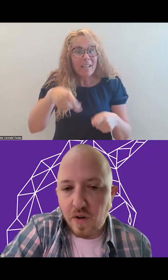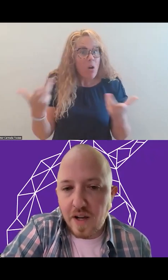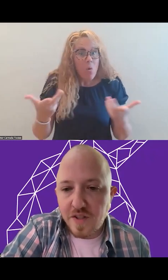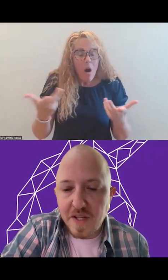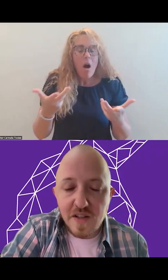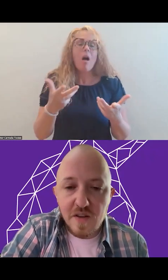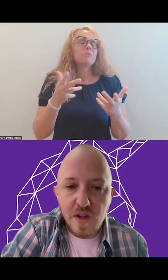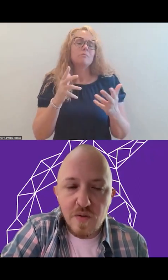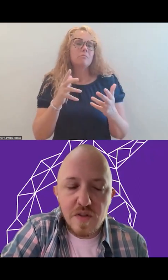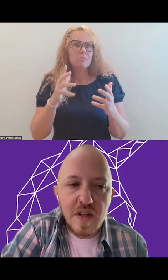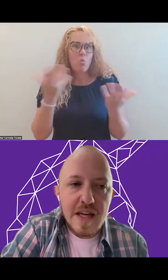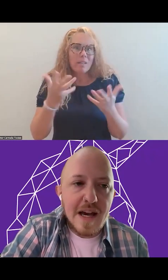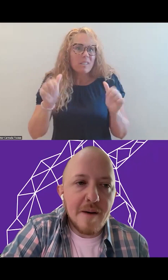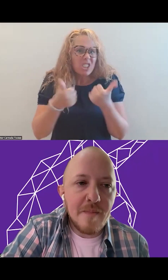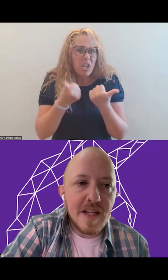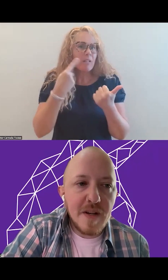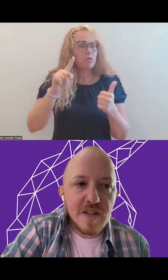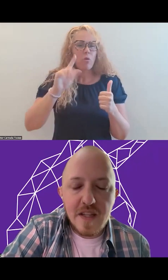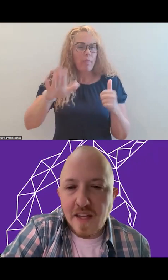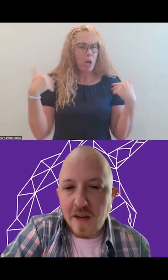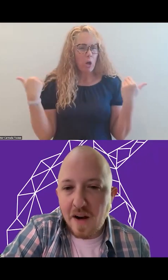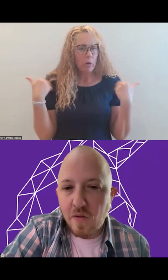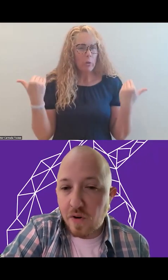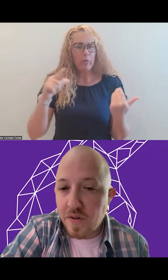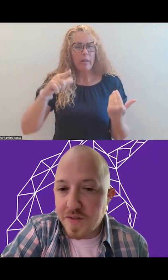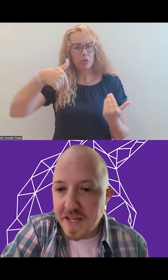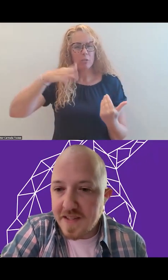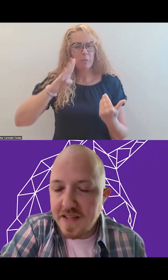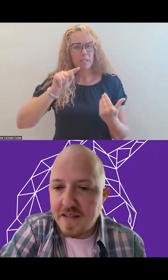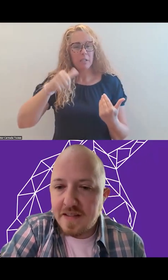LGBTQ YOUTH. ESPECIALLY RURAL SPACES